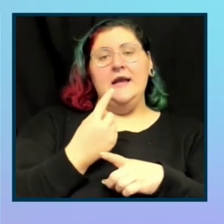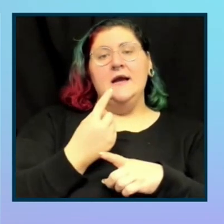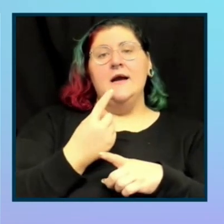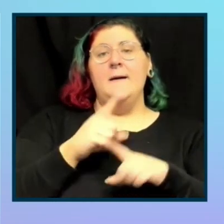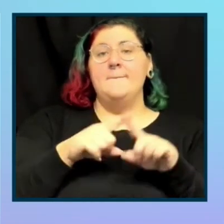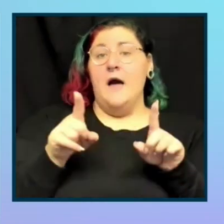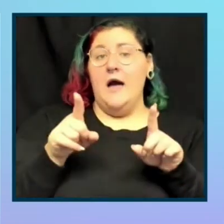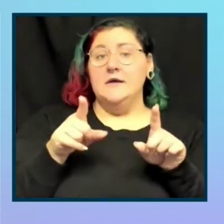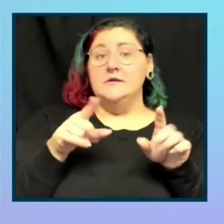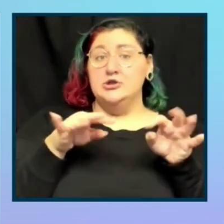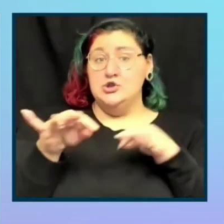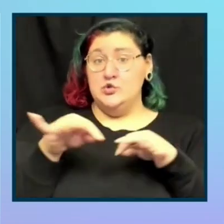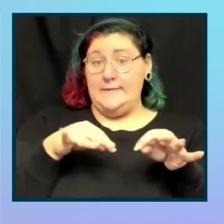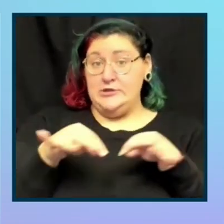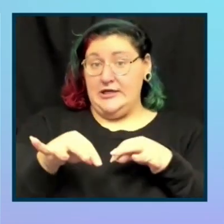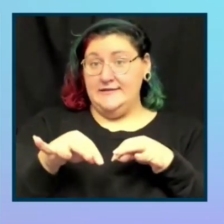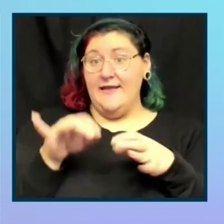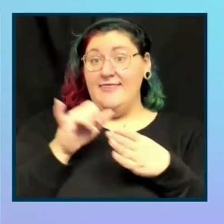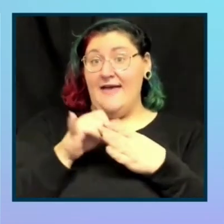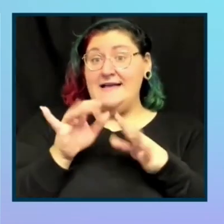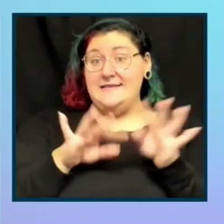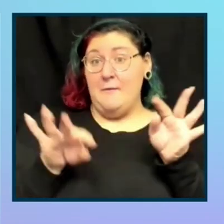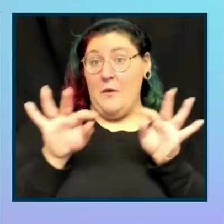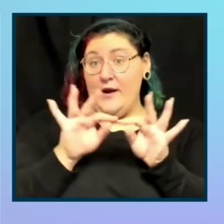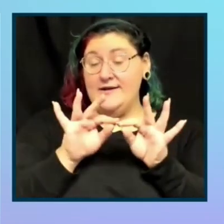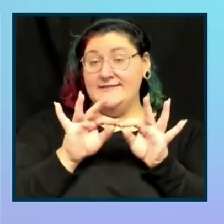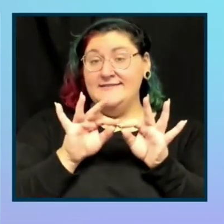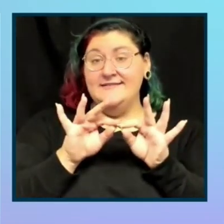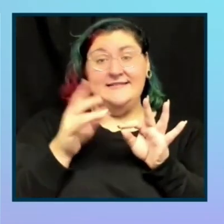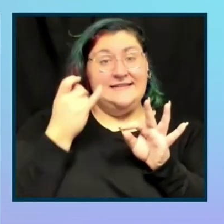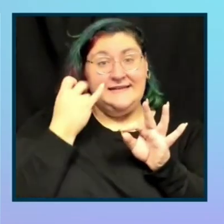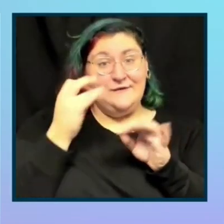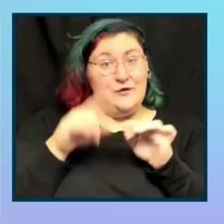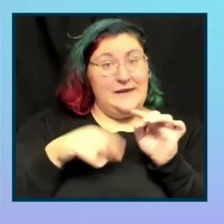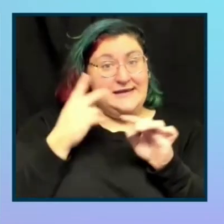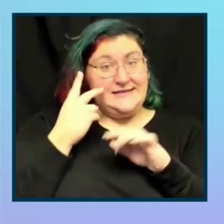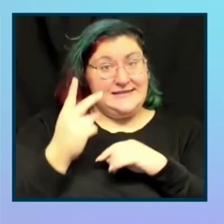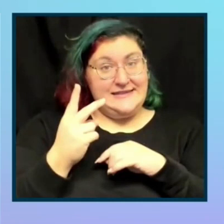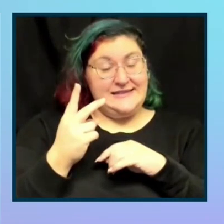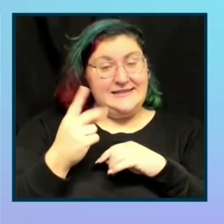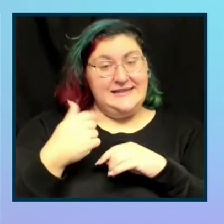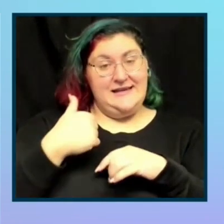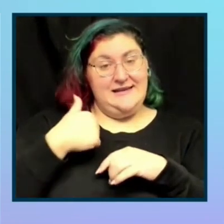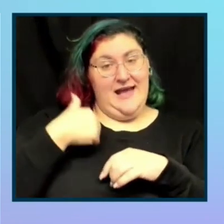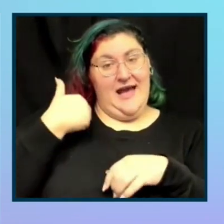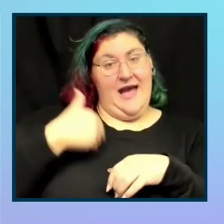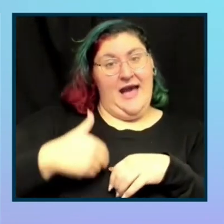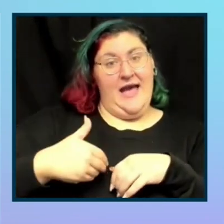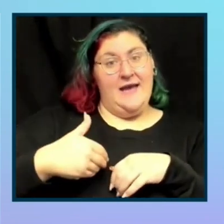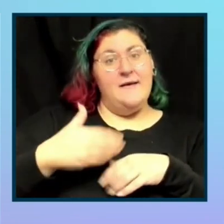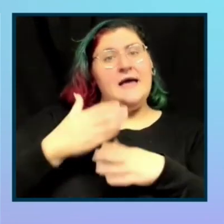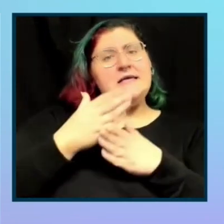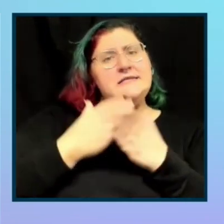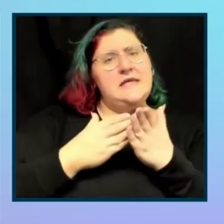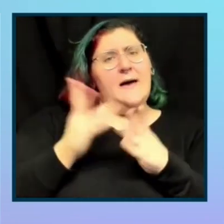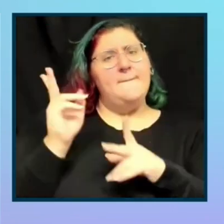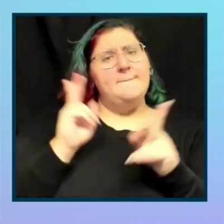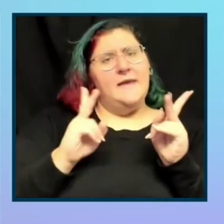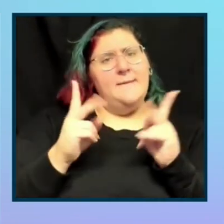that's a useful thing for those of us who can't see, you know, some people have said I'm ruggedly handsome,